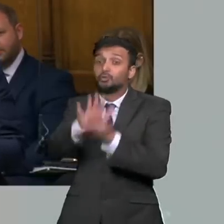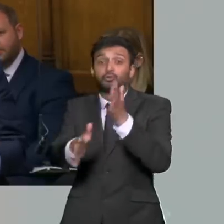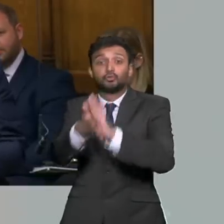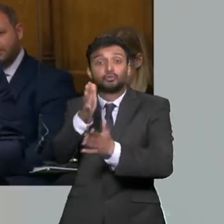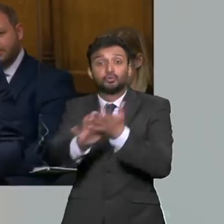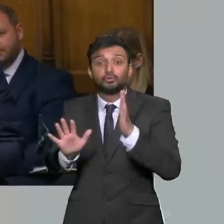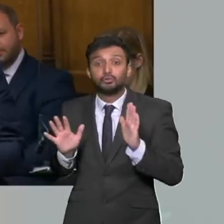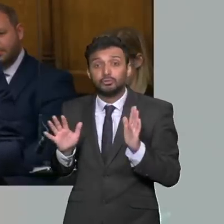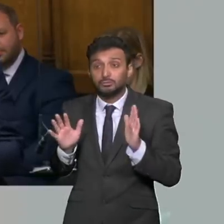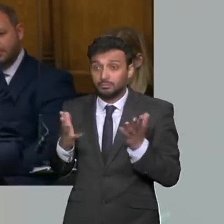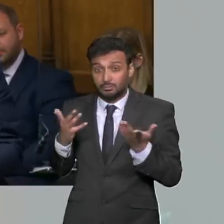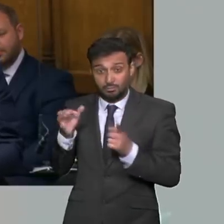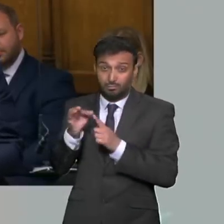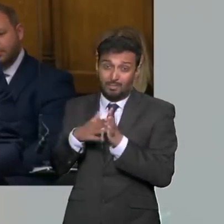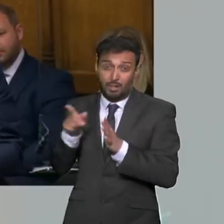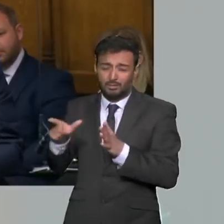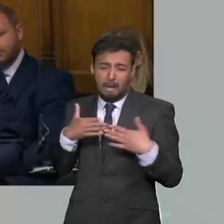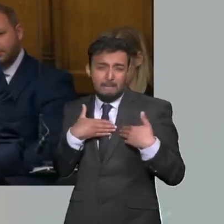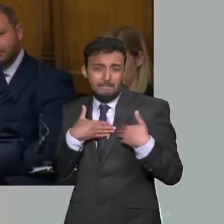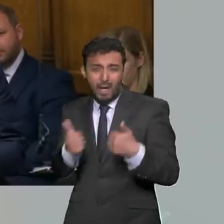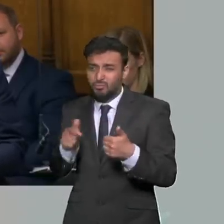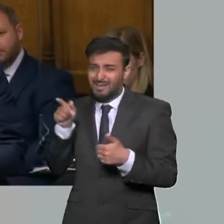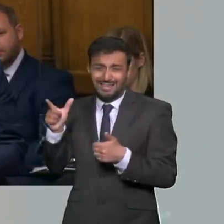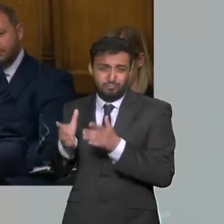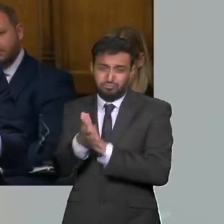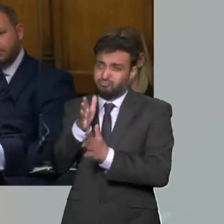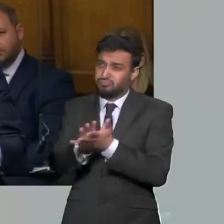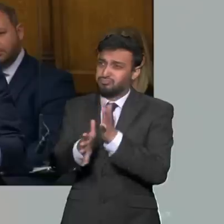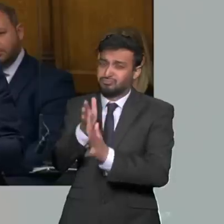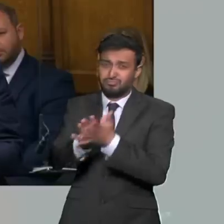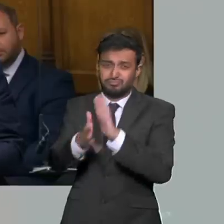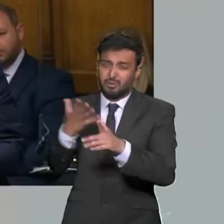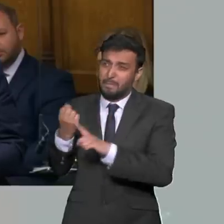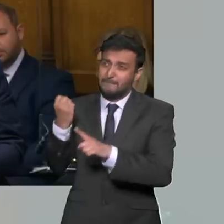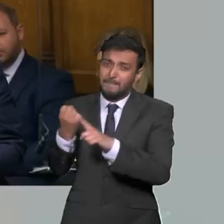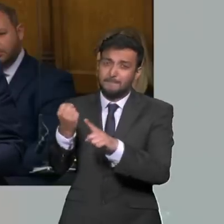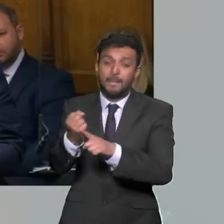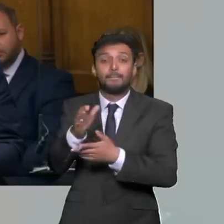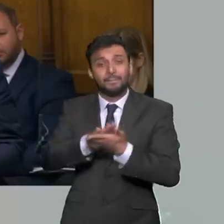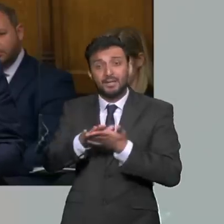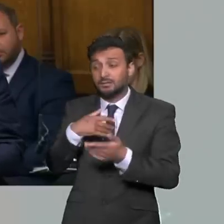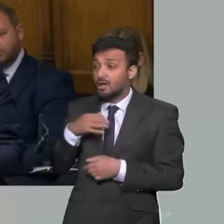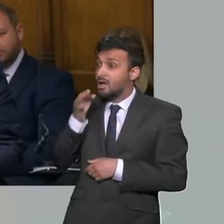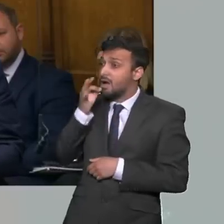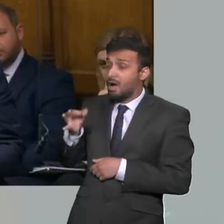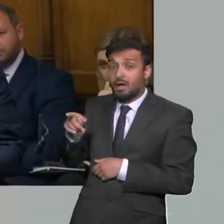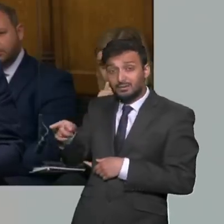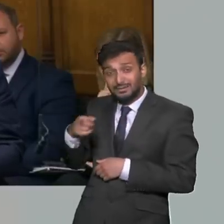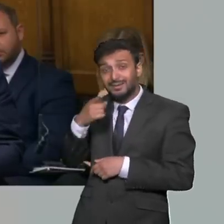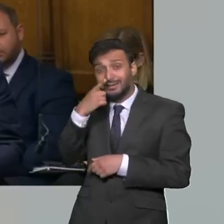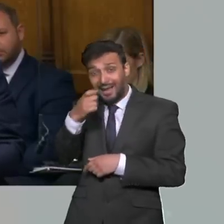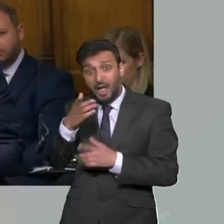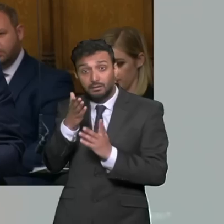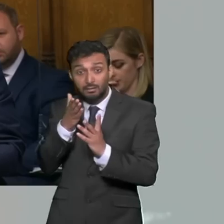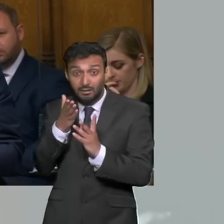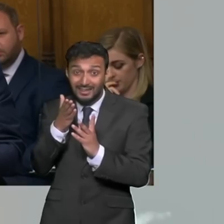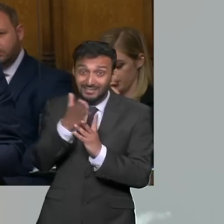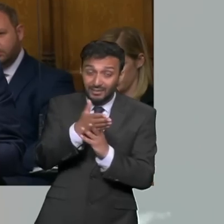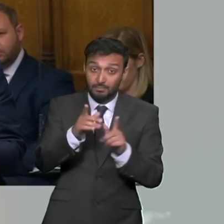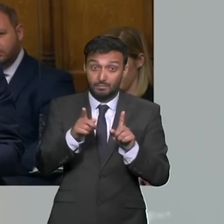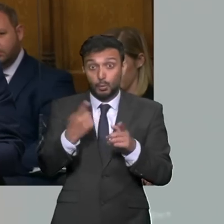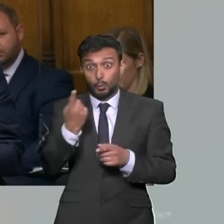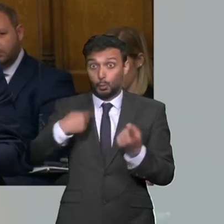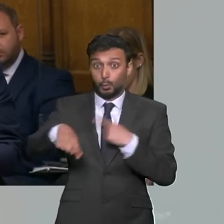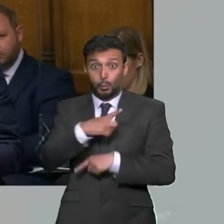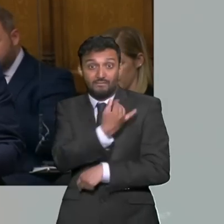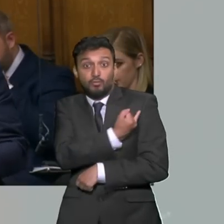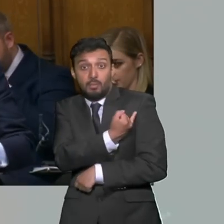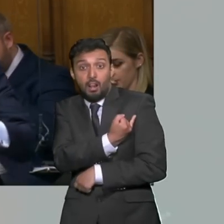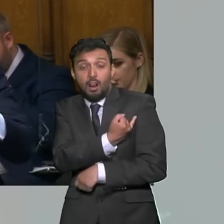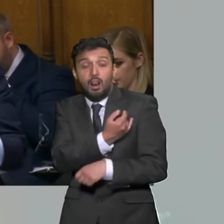So will he personally intervene so that the immunocompromised, like my constituent Scott,